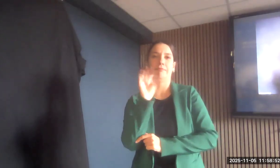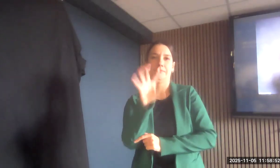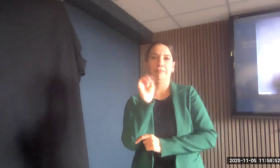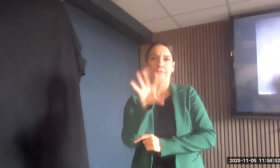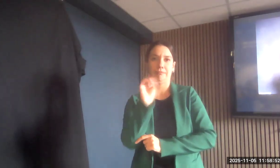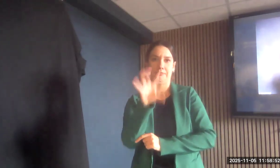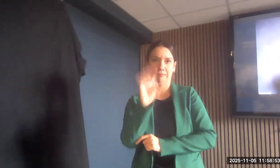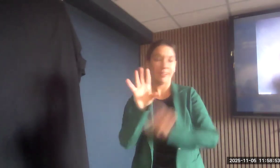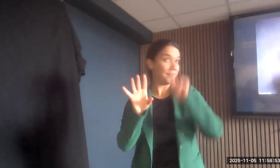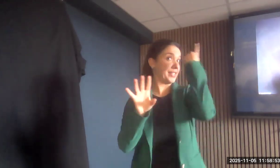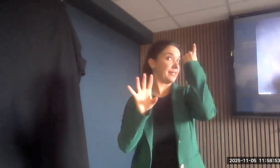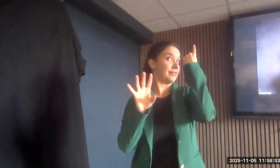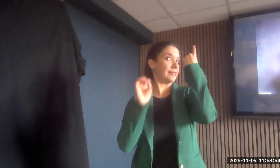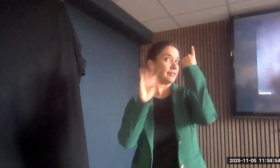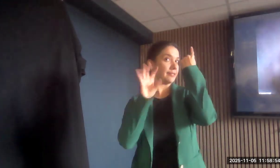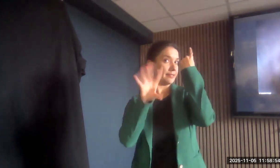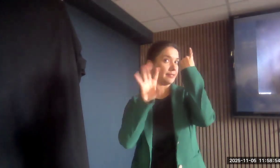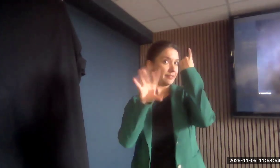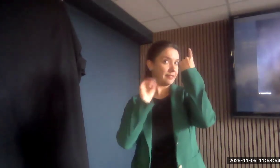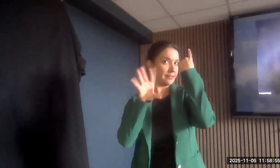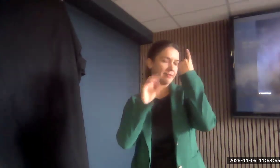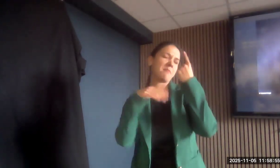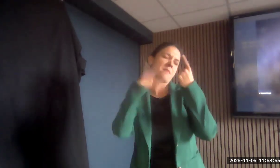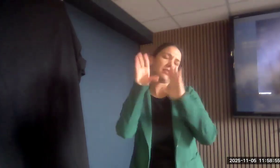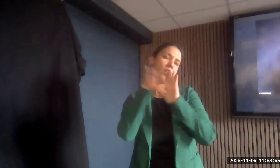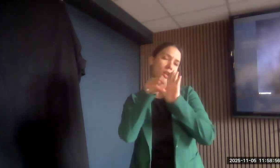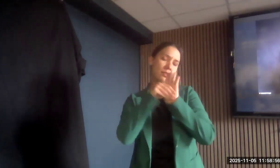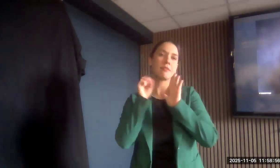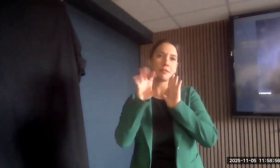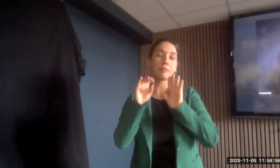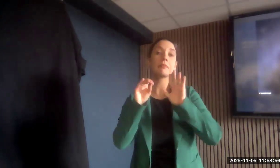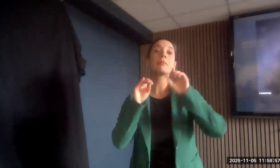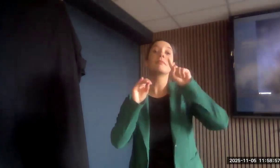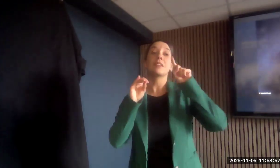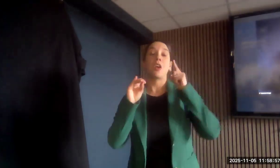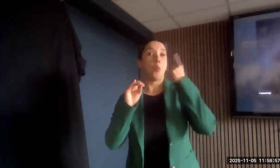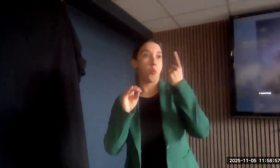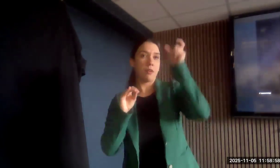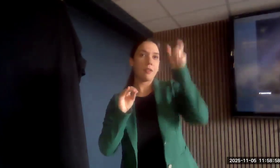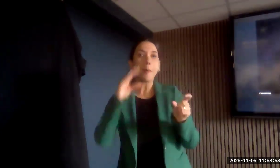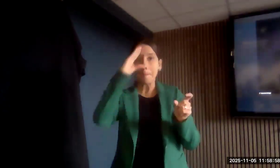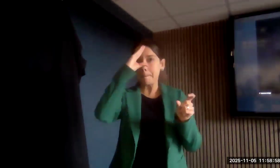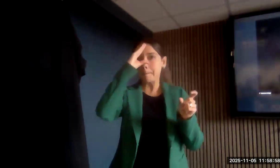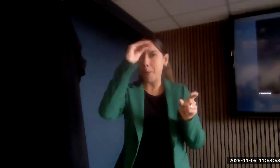it's for a young person using this sign. this, and they say this sign was used before, because that's quite iconic.